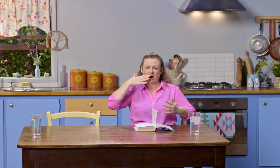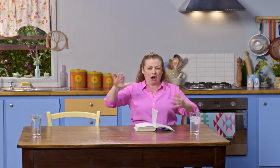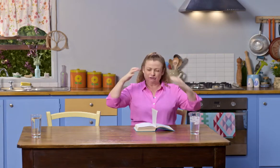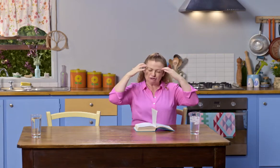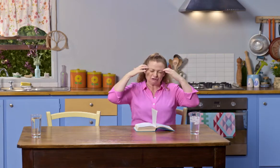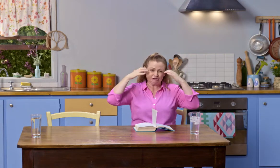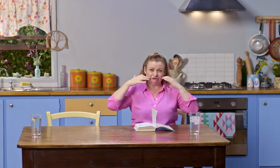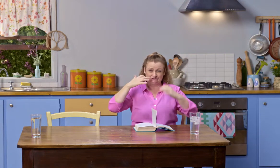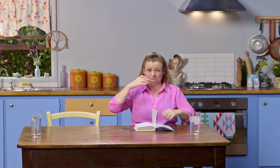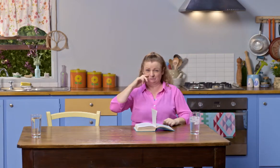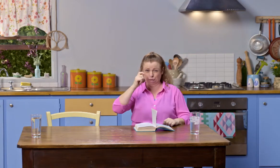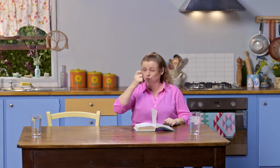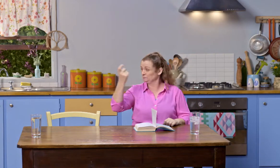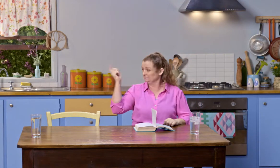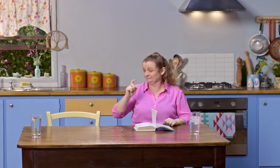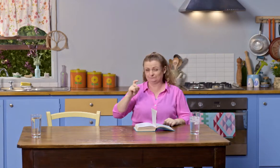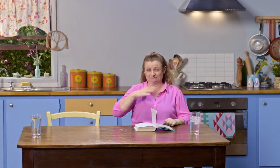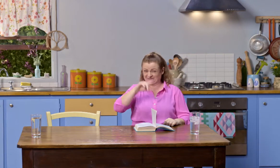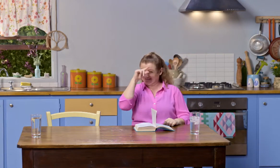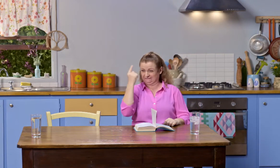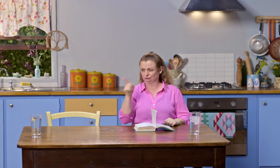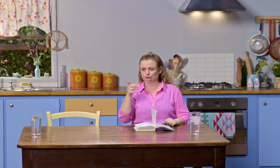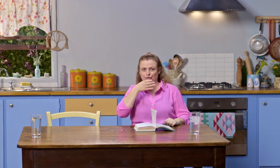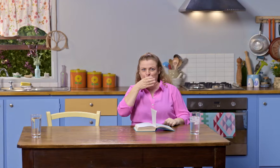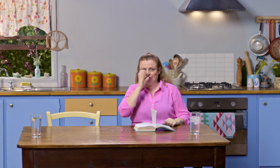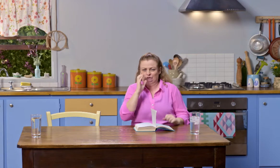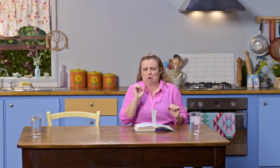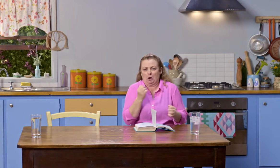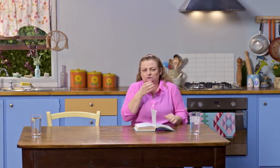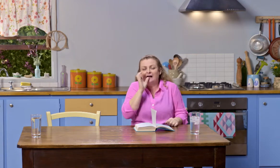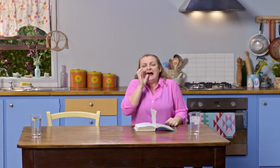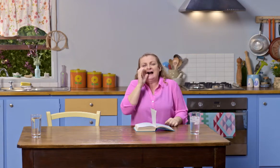He's going to be all hot and sweaty, and he'll come in wanting a nice, cold drink soon.